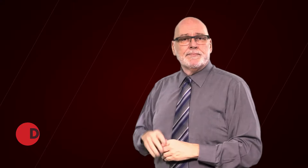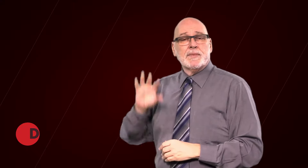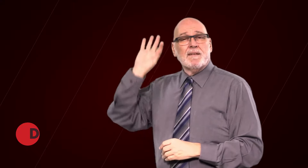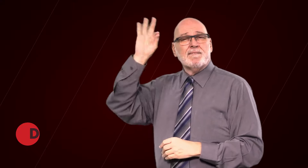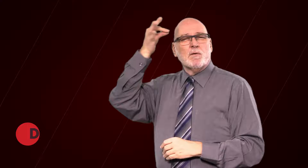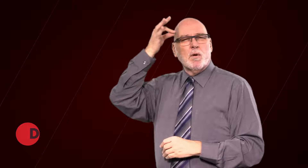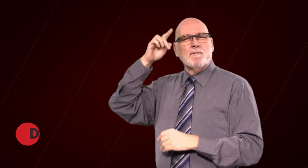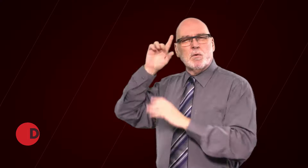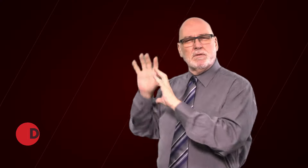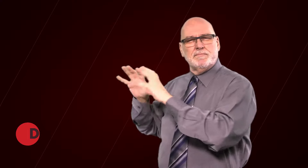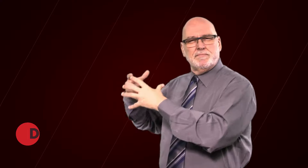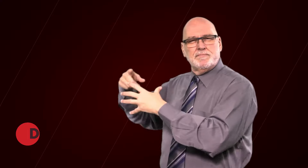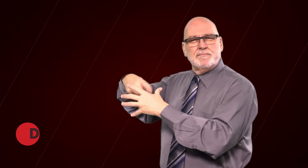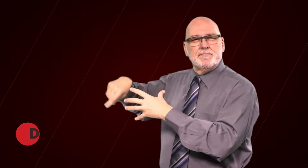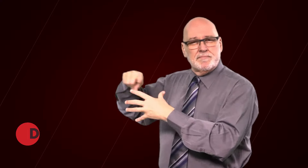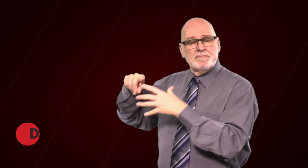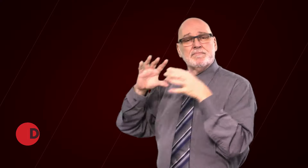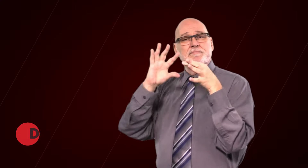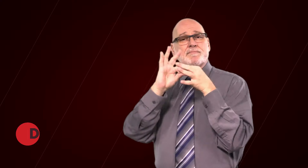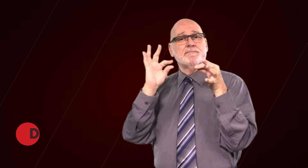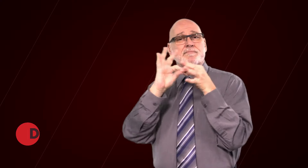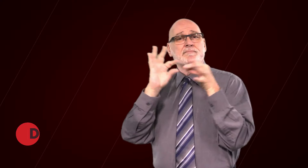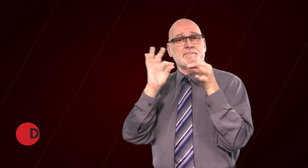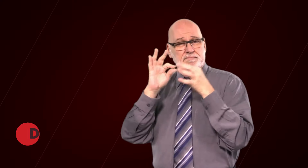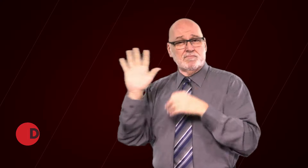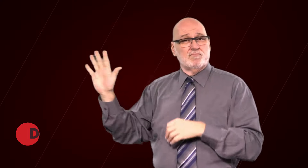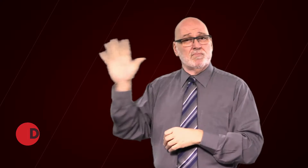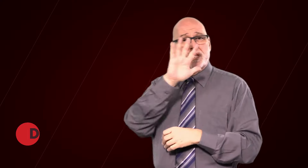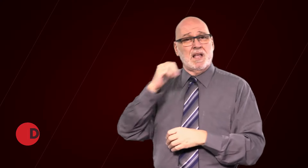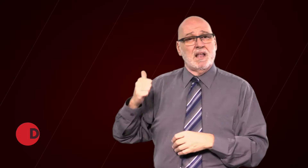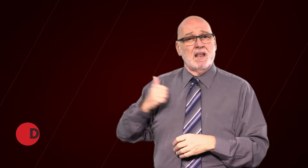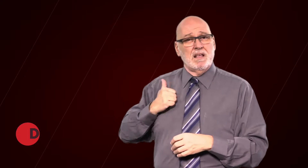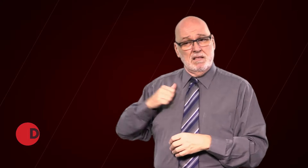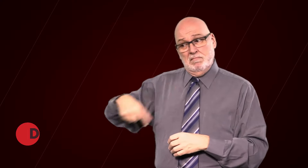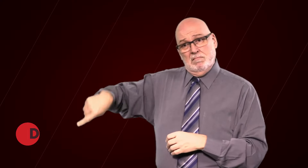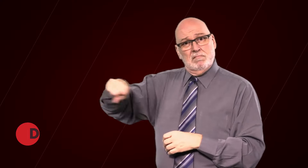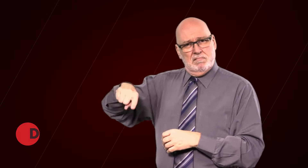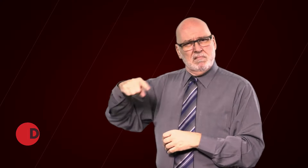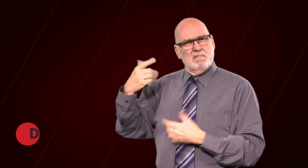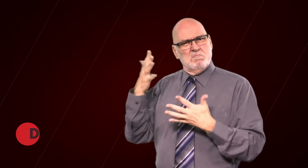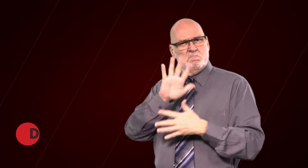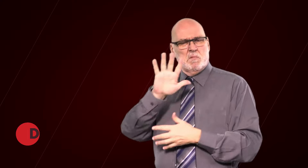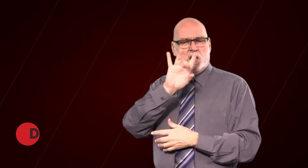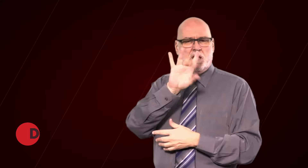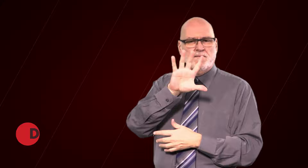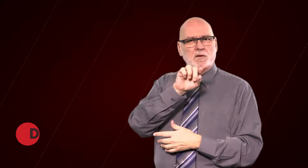A federation representing truckers across Canada says about 85%-90%